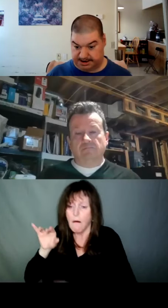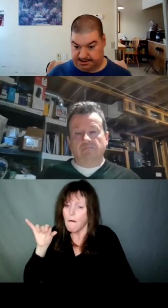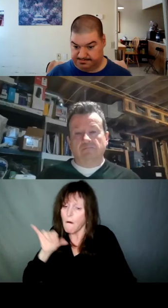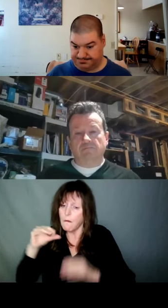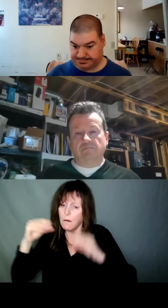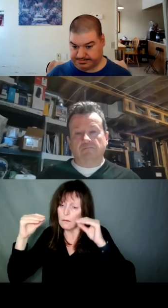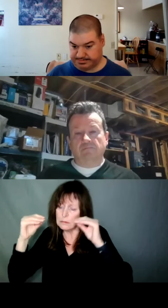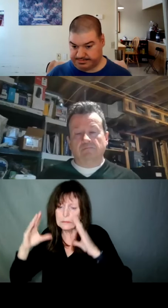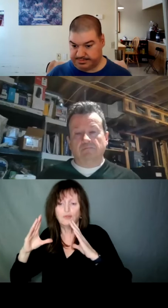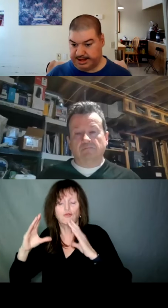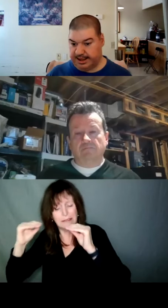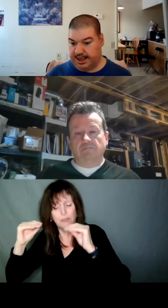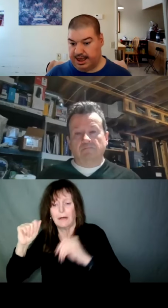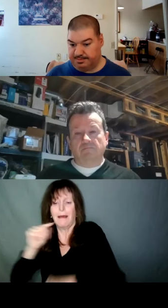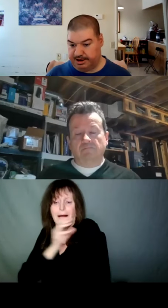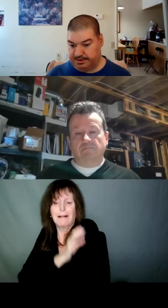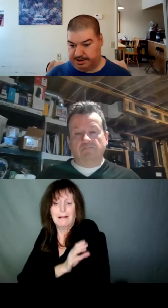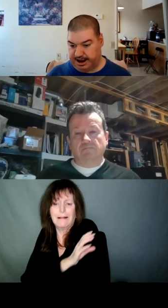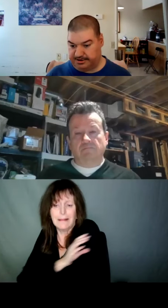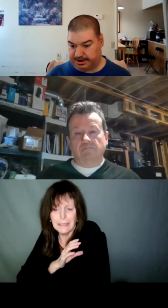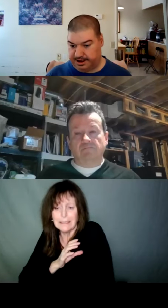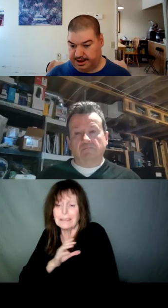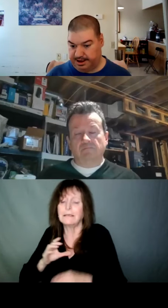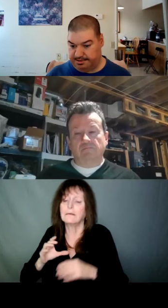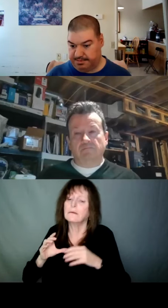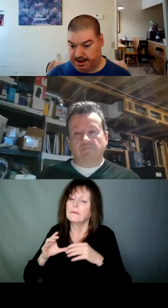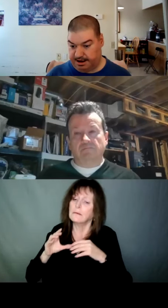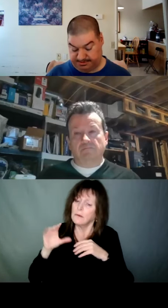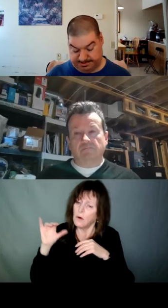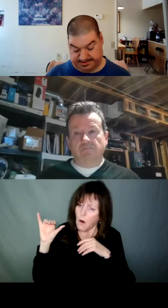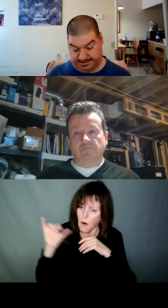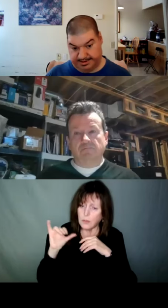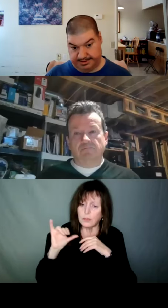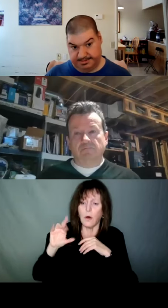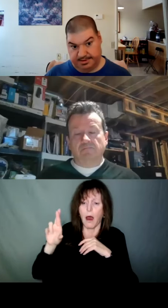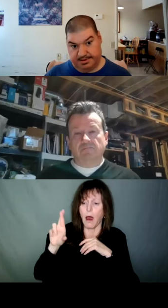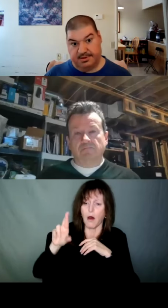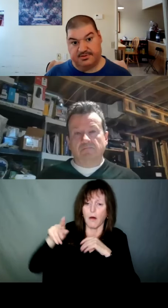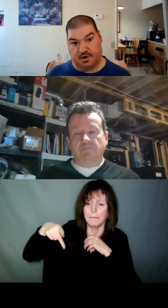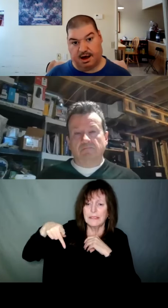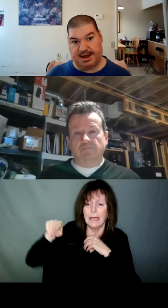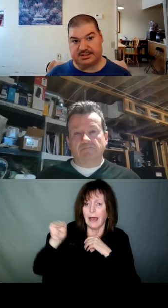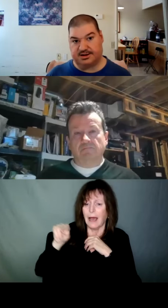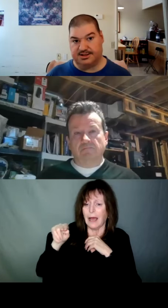or a personal support worker program development, teacher and clinical preceptor . He is in RPN at Emily's house